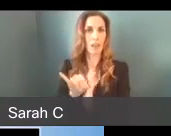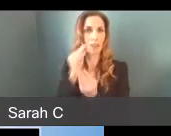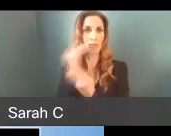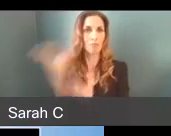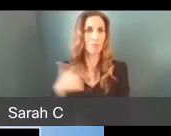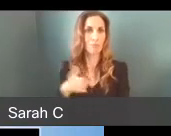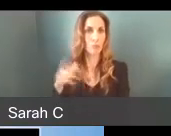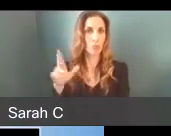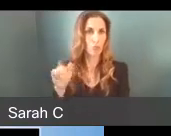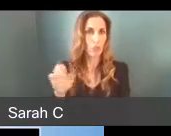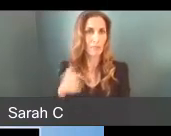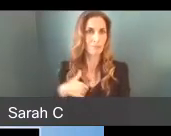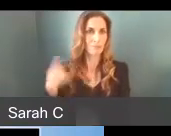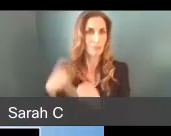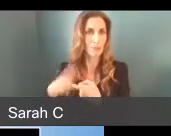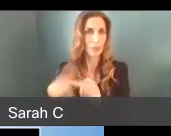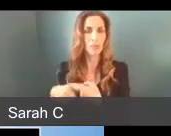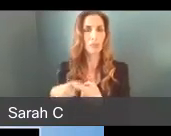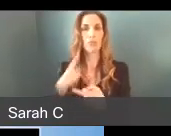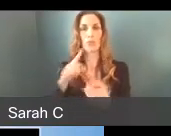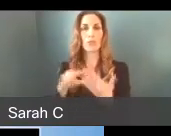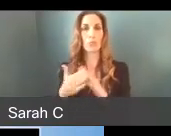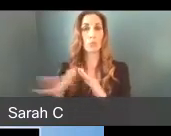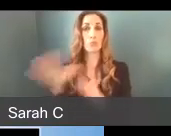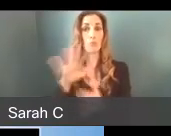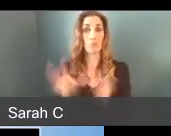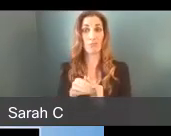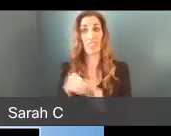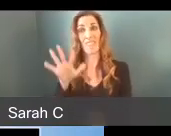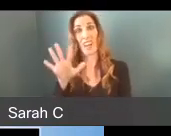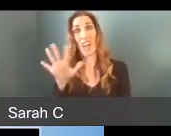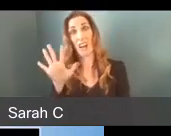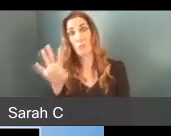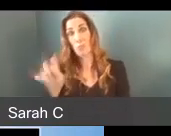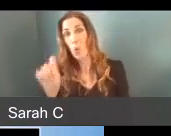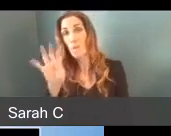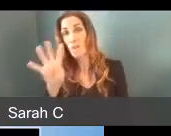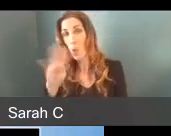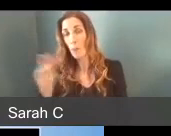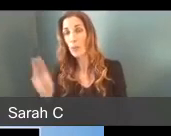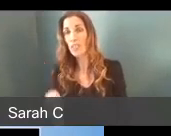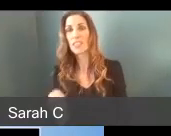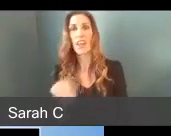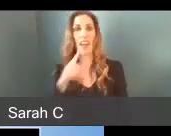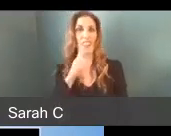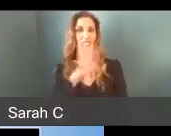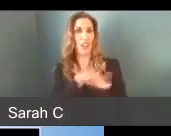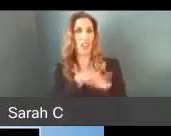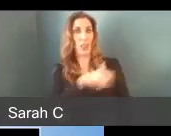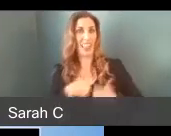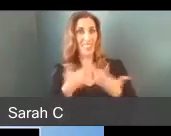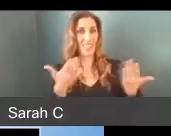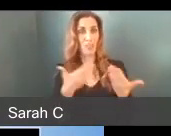out of a County population of 5.4% or County proportion of 5.4%. And again, here we have